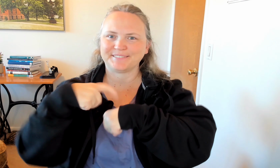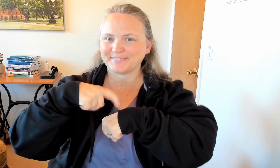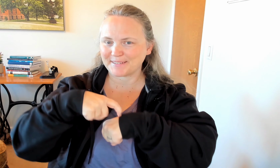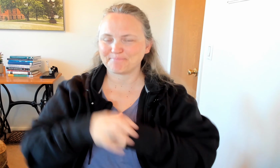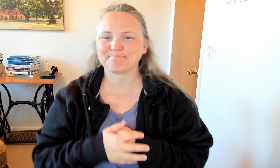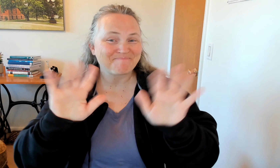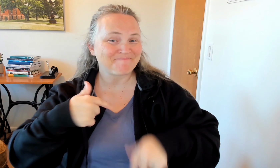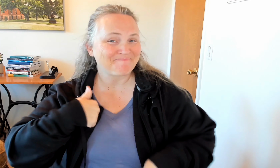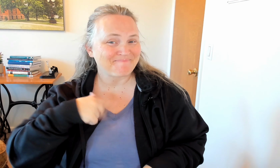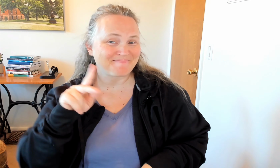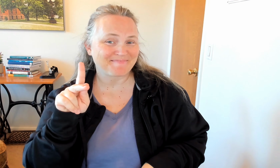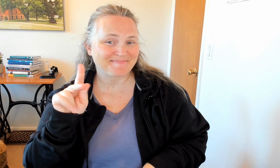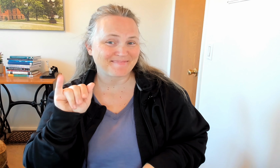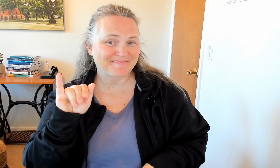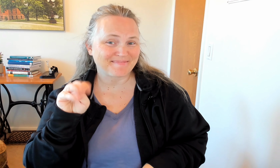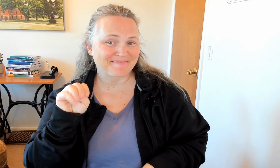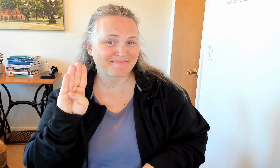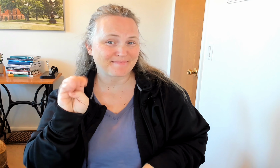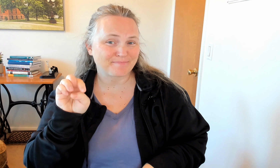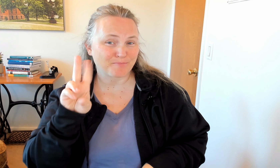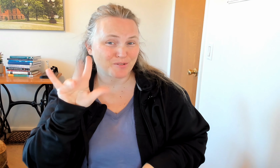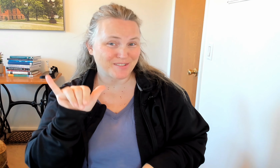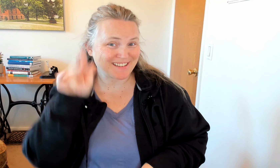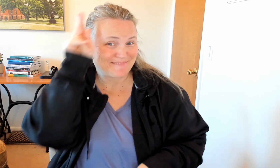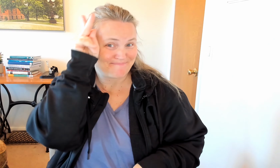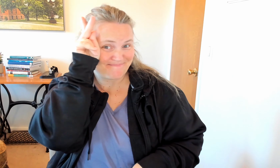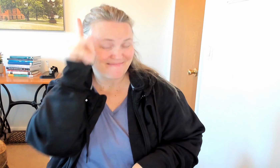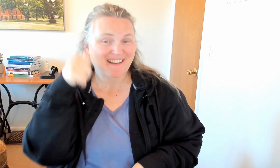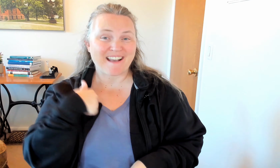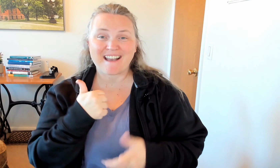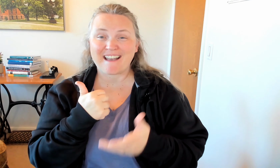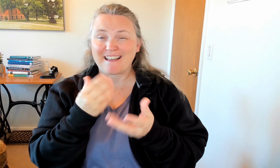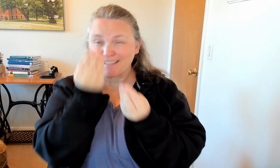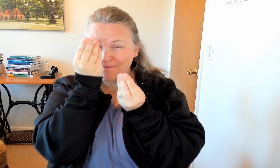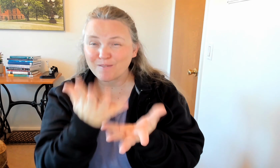Hi, I'm Kimberly and I give faculty members resources to save time and energy